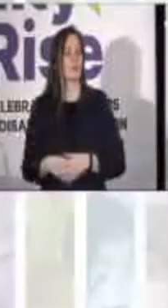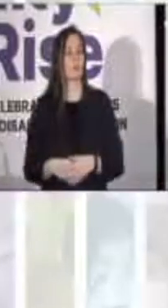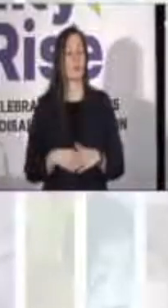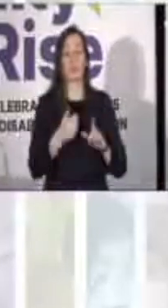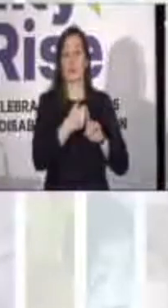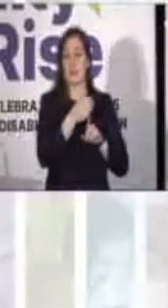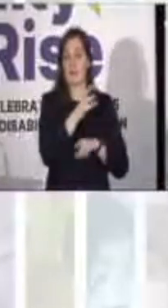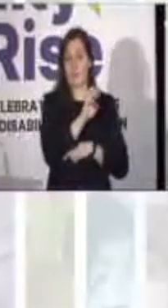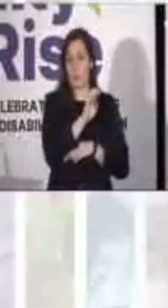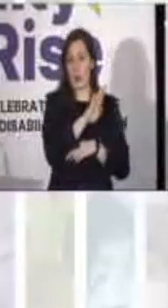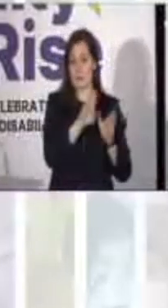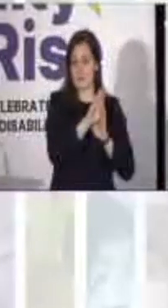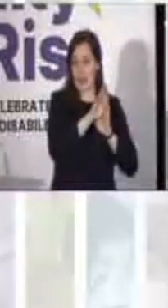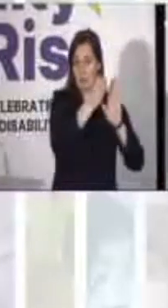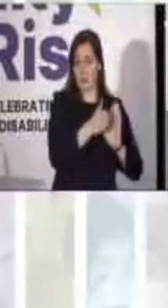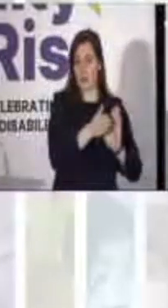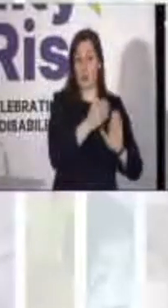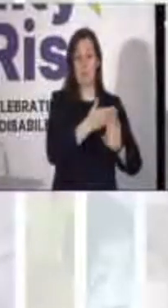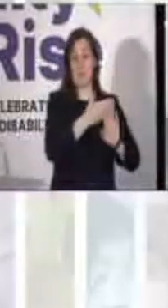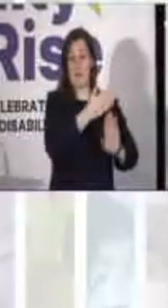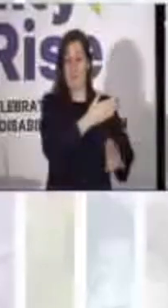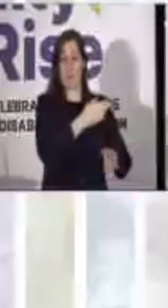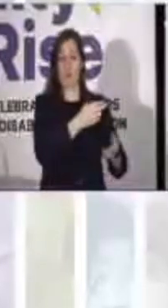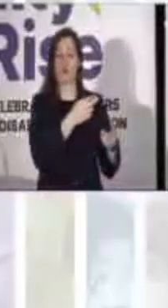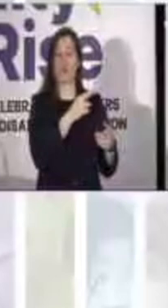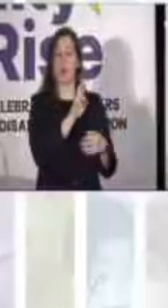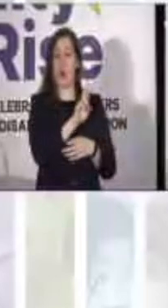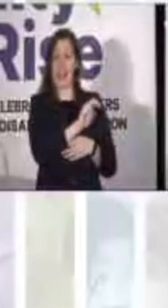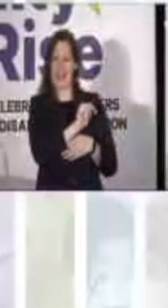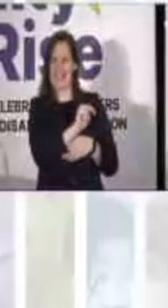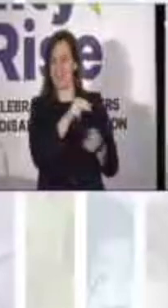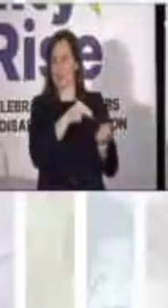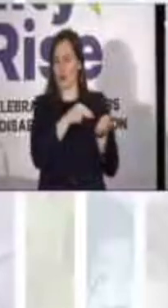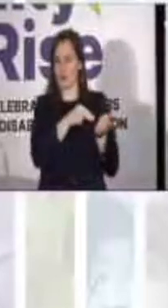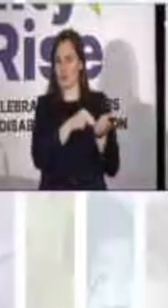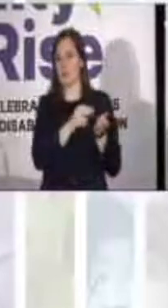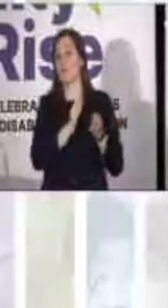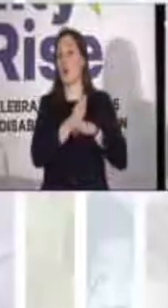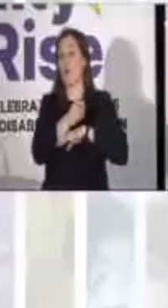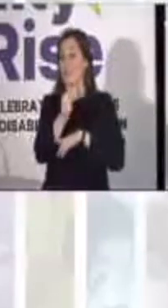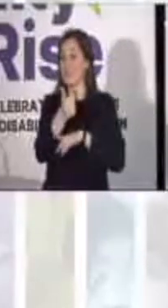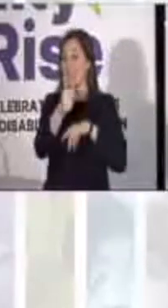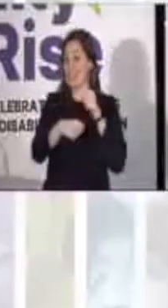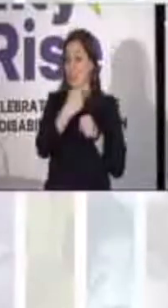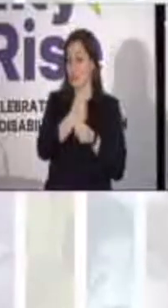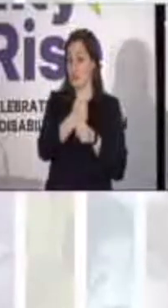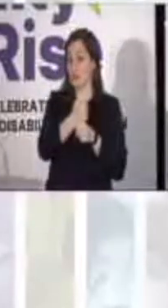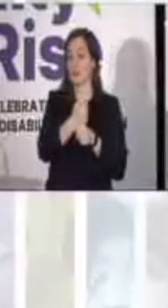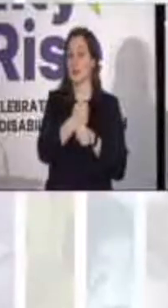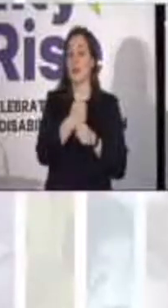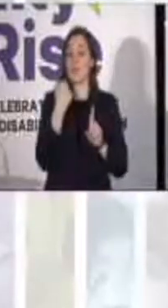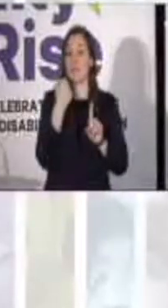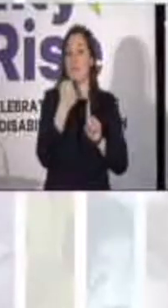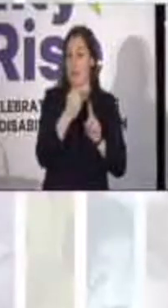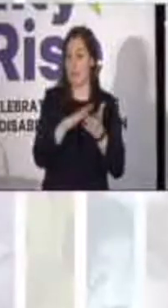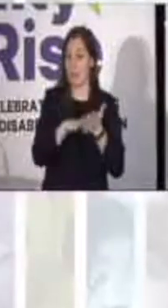SHE WAS REGISTERED NURSE FOR MORE THAN 10 YEARS BEFORE LEARNING THAT SHE WAS ON THE AUTISM SPECTRUM